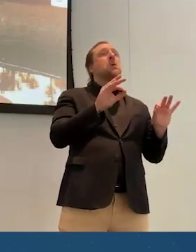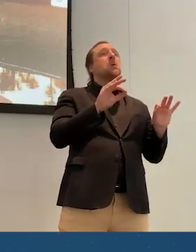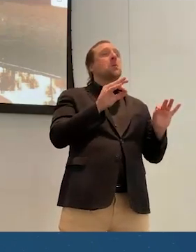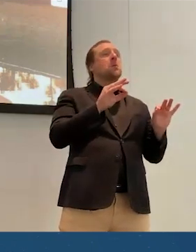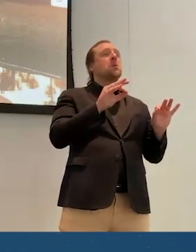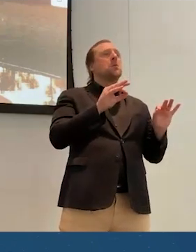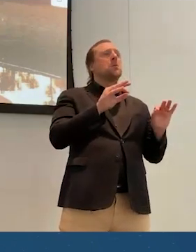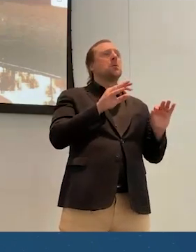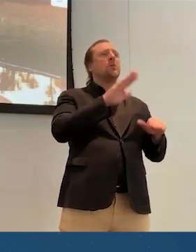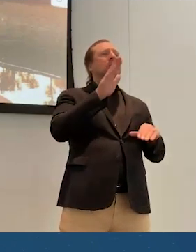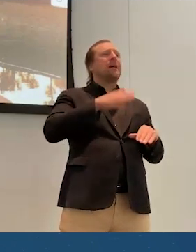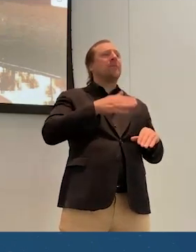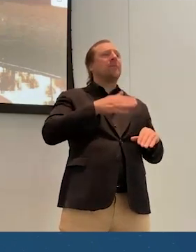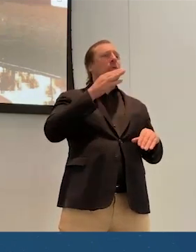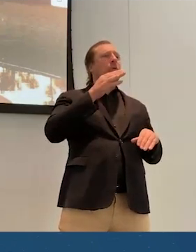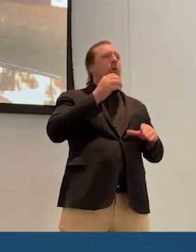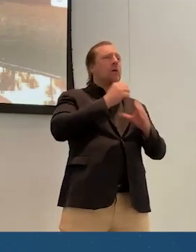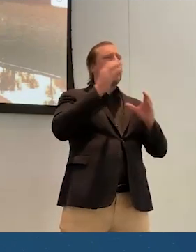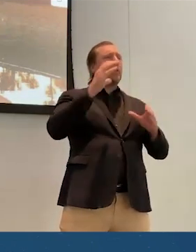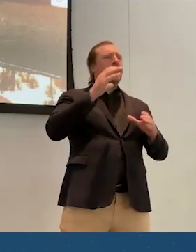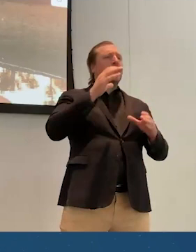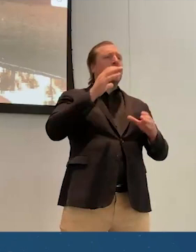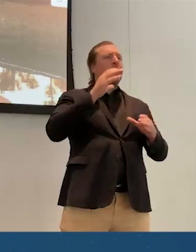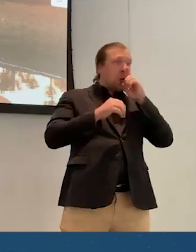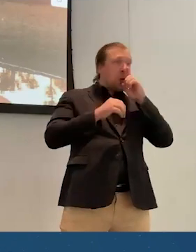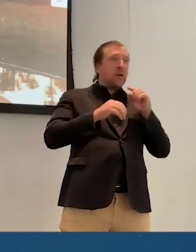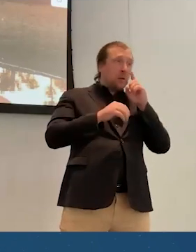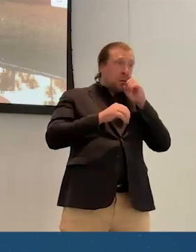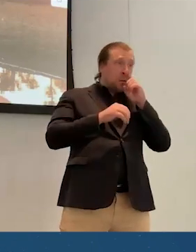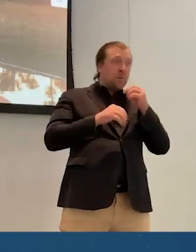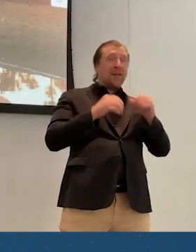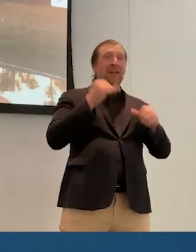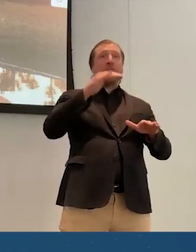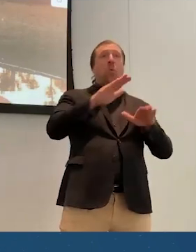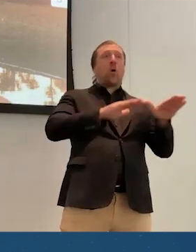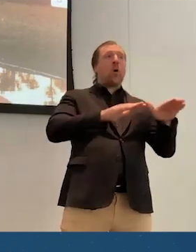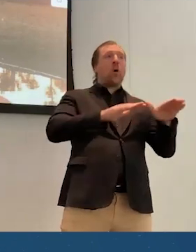Virtual reality allows you to explore new environments,